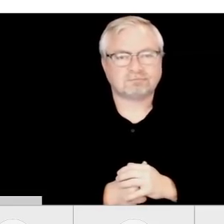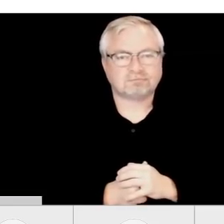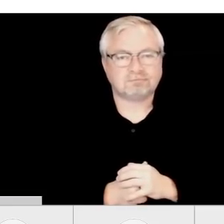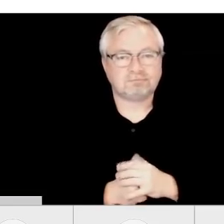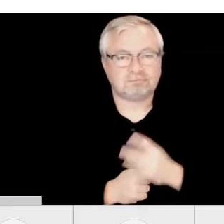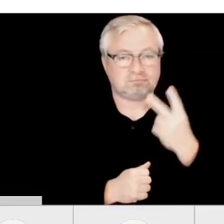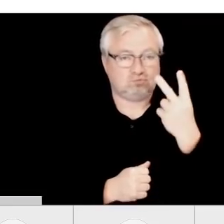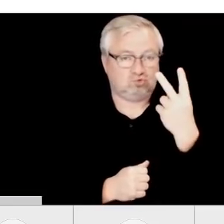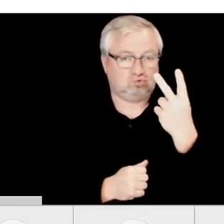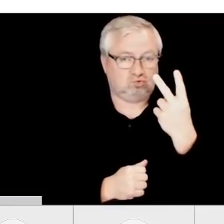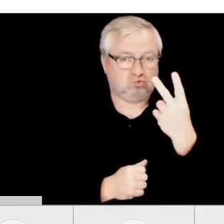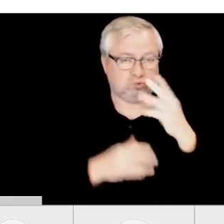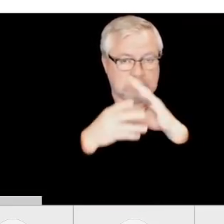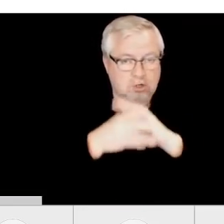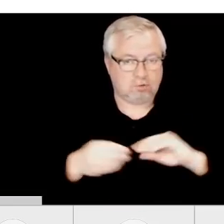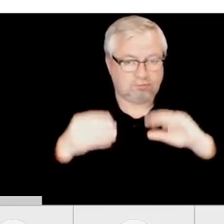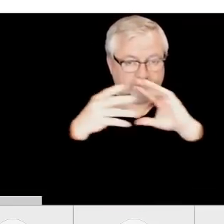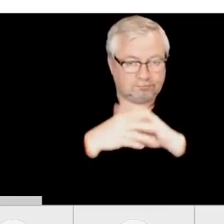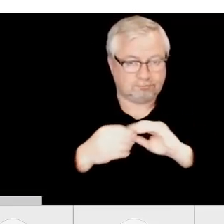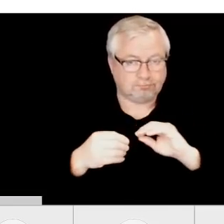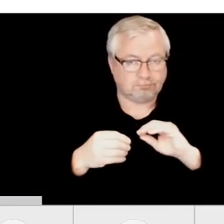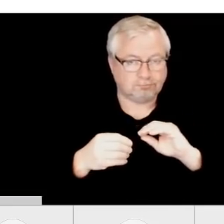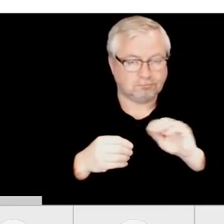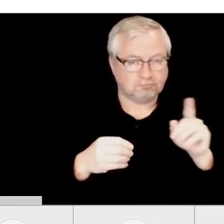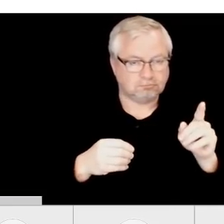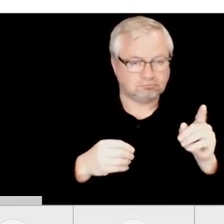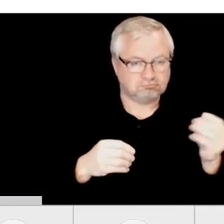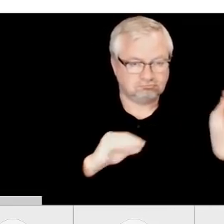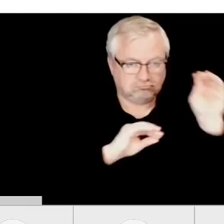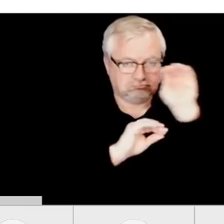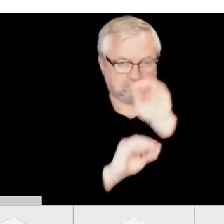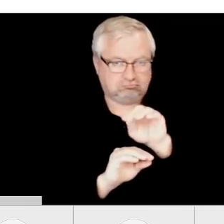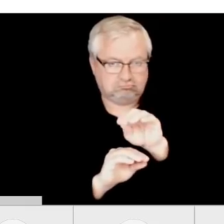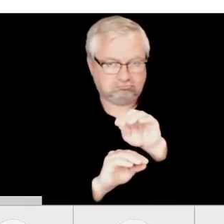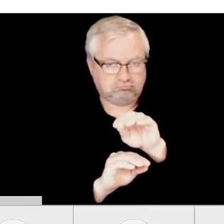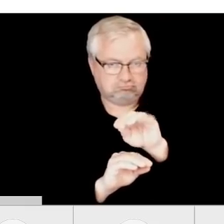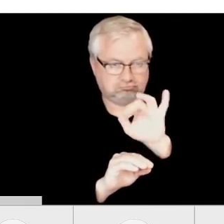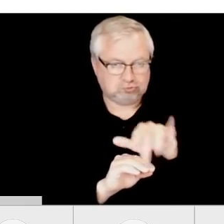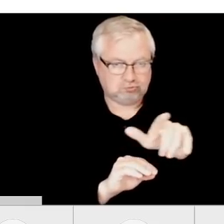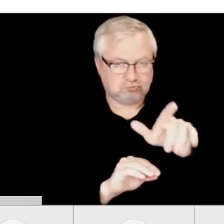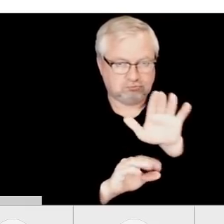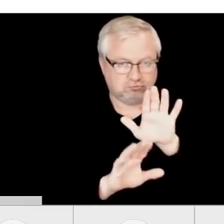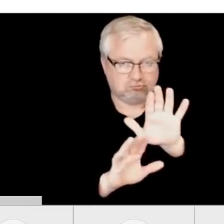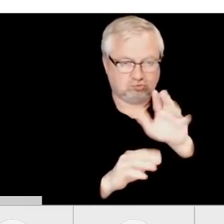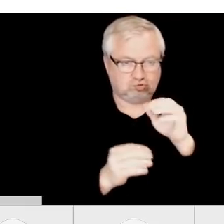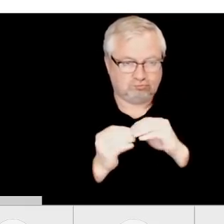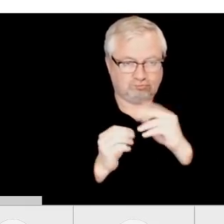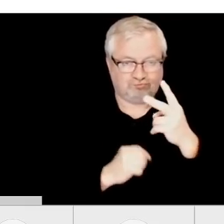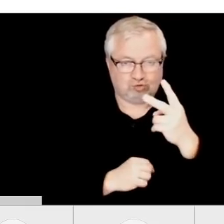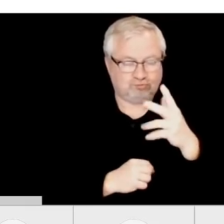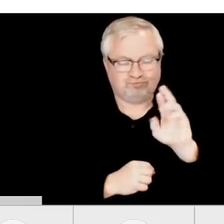that we modeled on top of that Version 3 model chassis of the so two